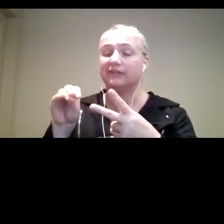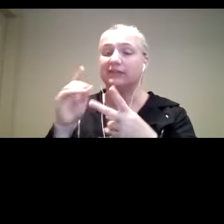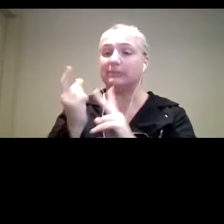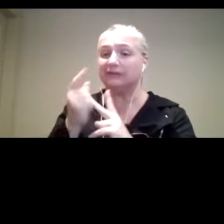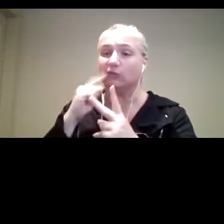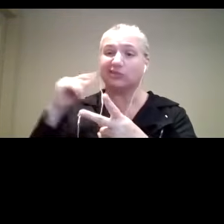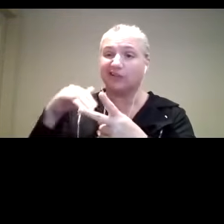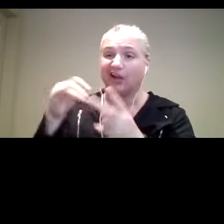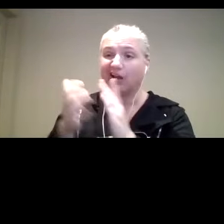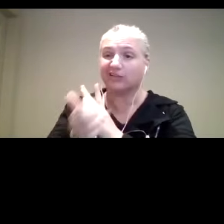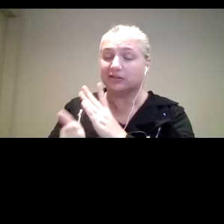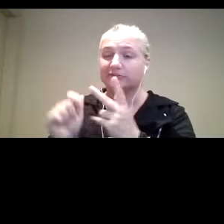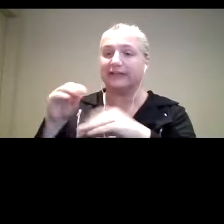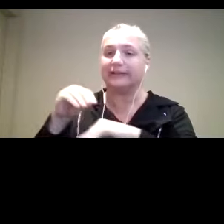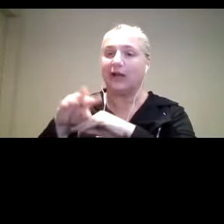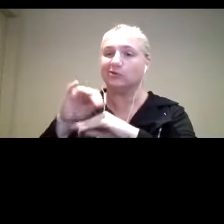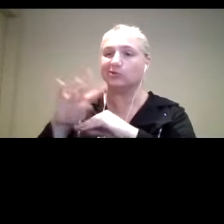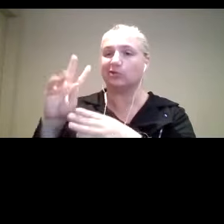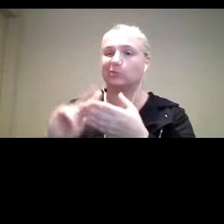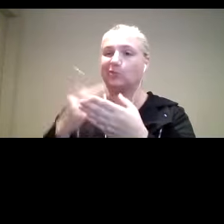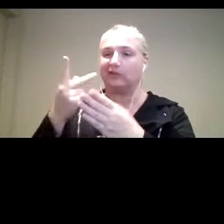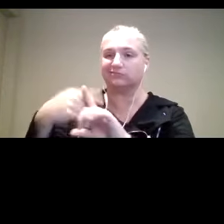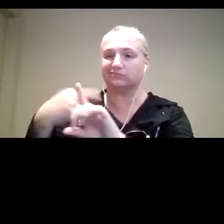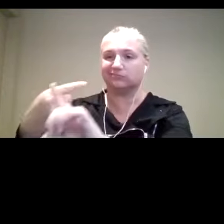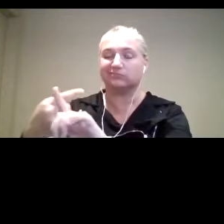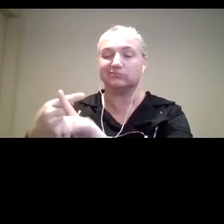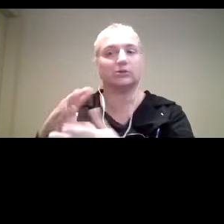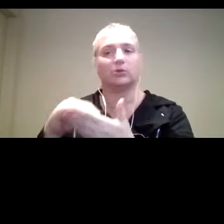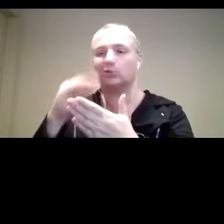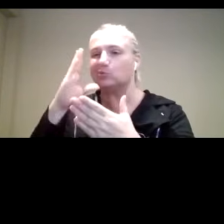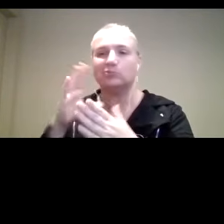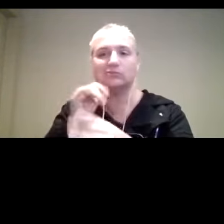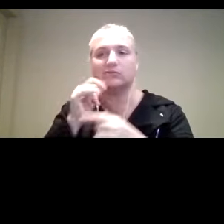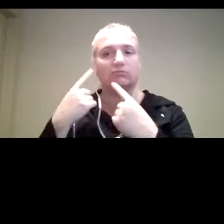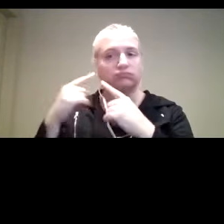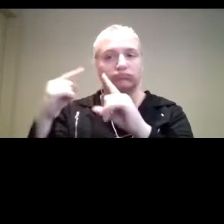and then counseling two times a month. But the student wasn't making progress.